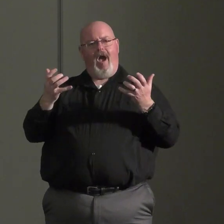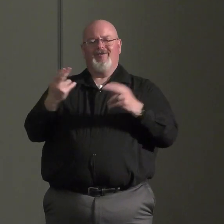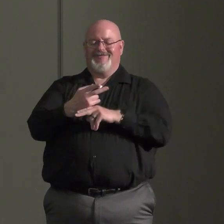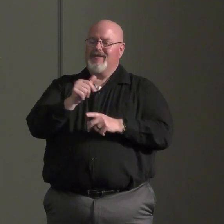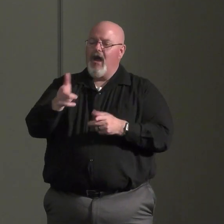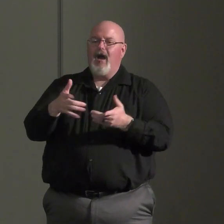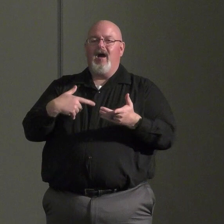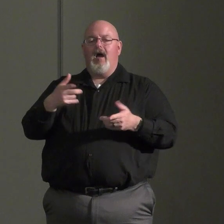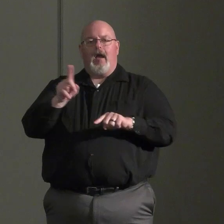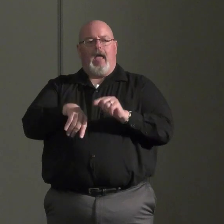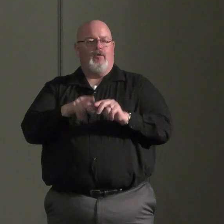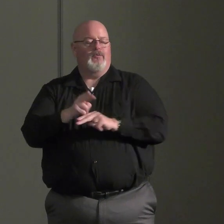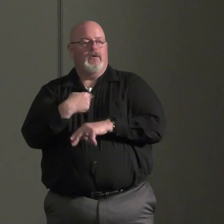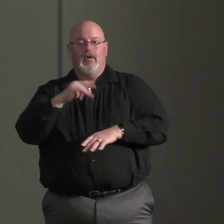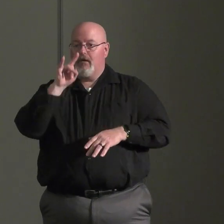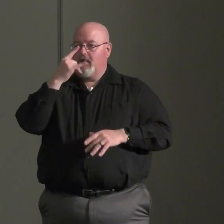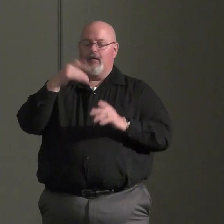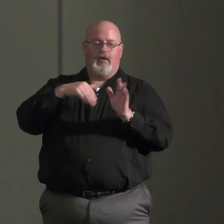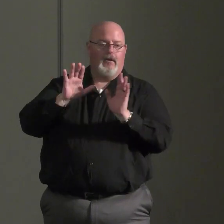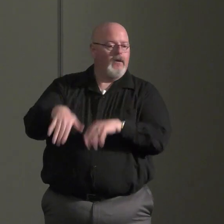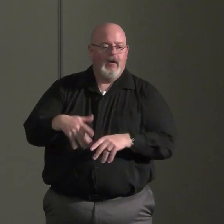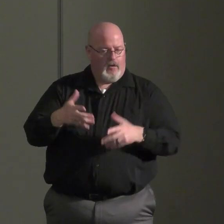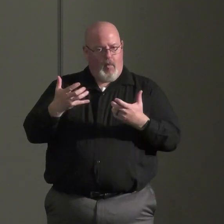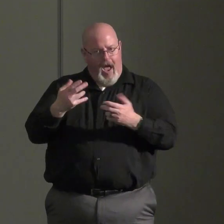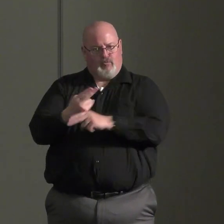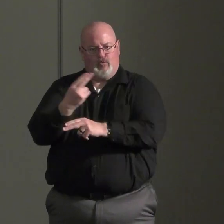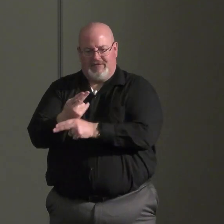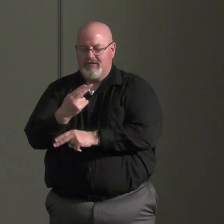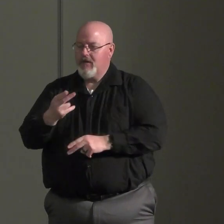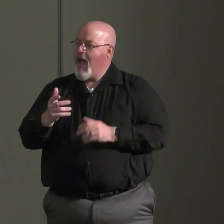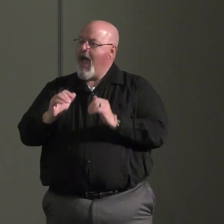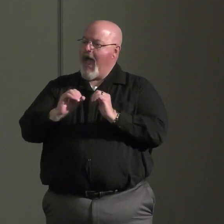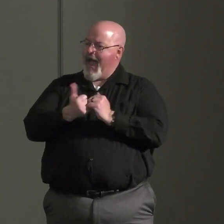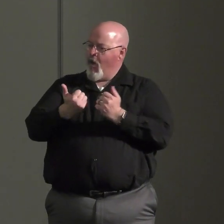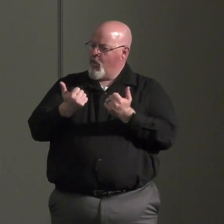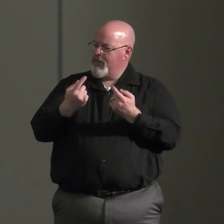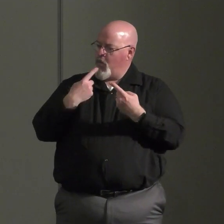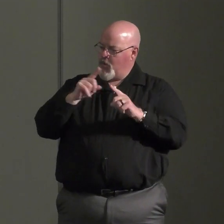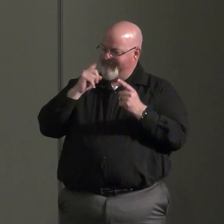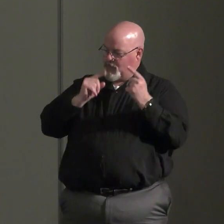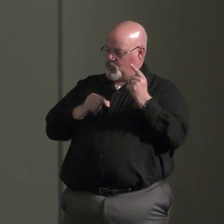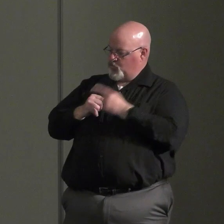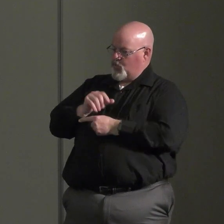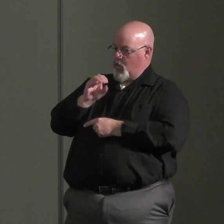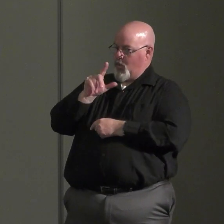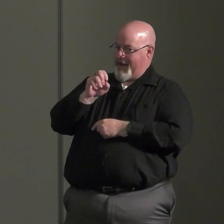How does that work for you Olenka in your organization?